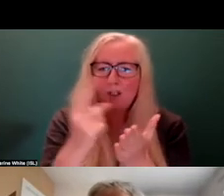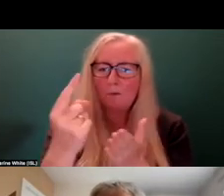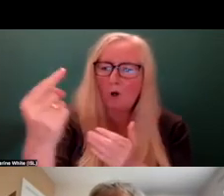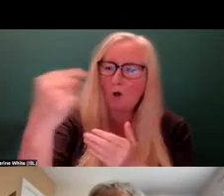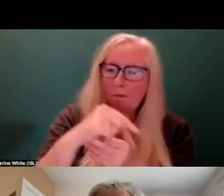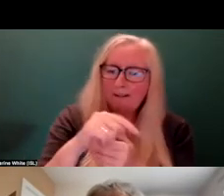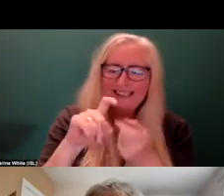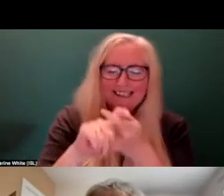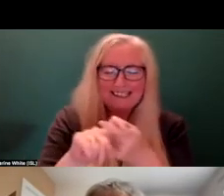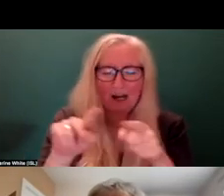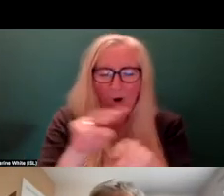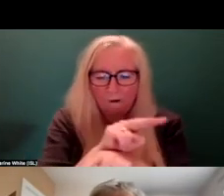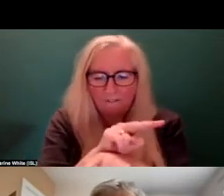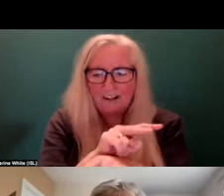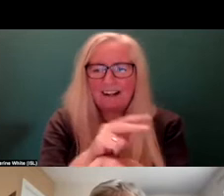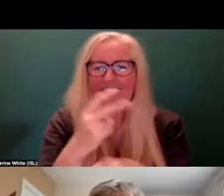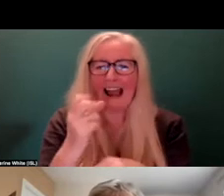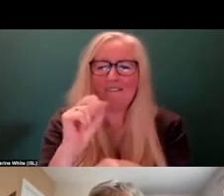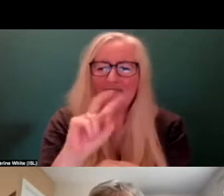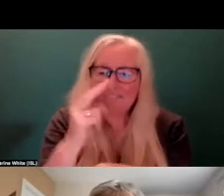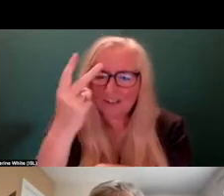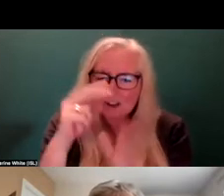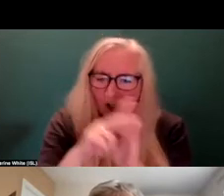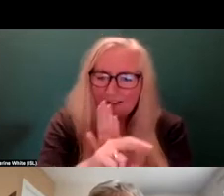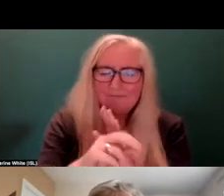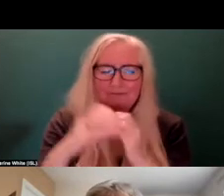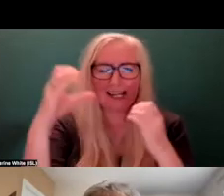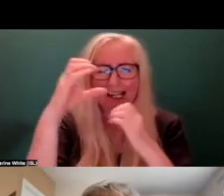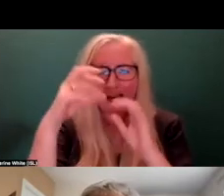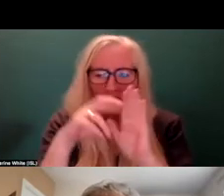can have somebody else to come in and stay over and have visitors and carers,